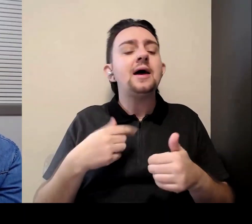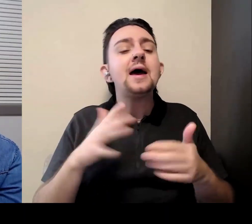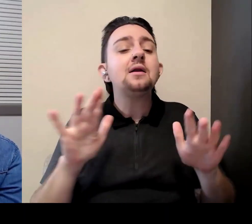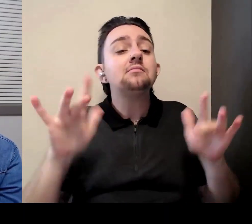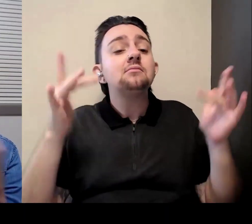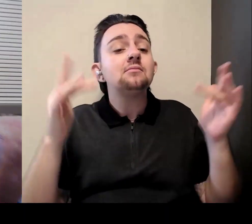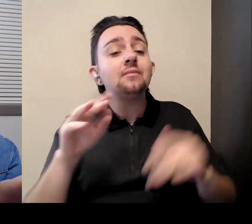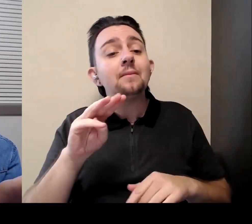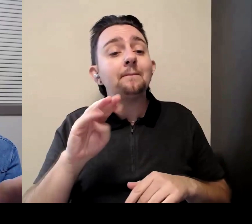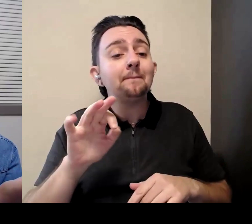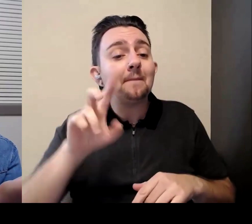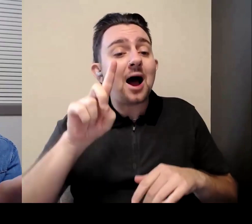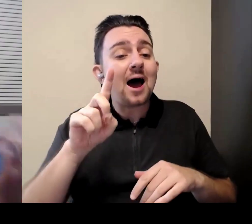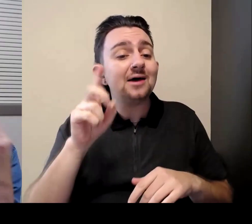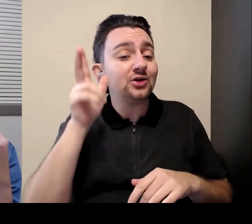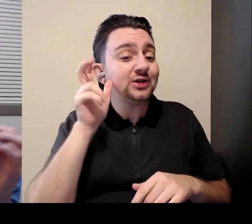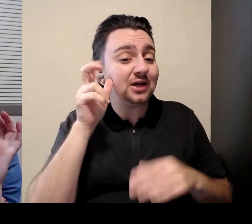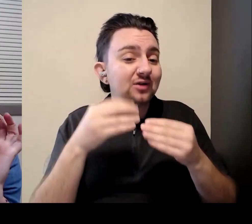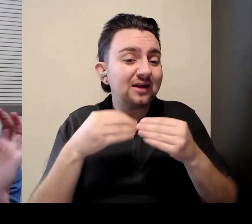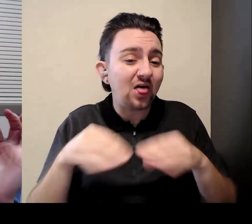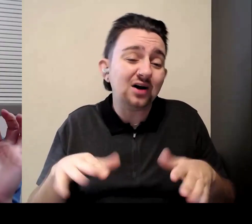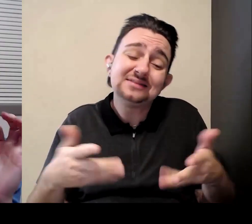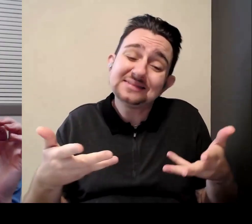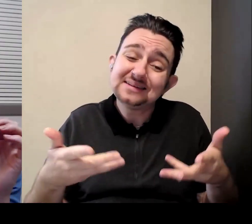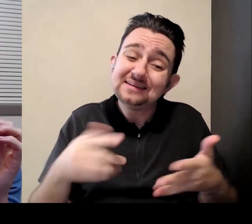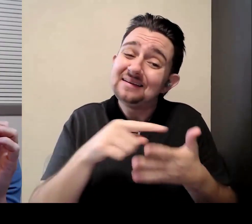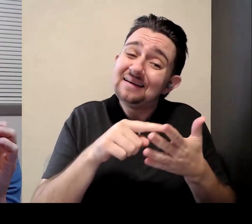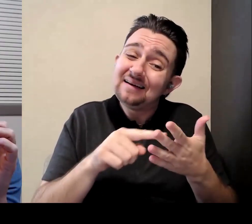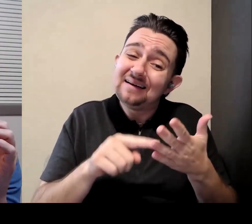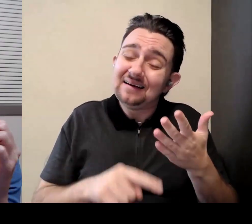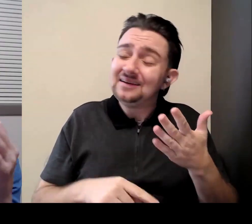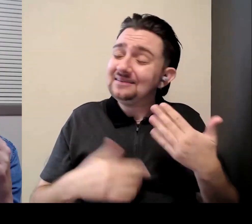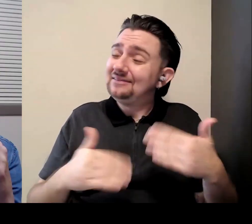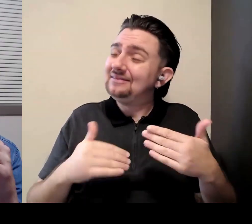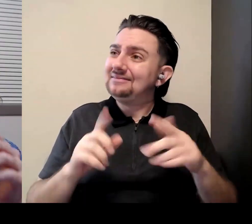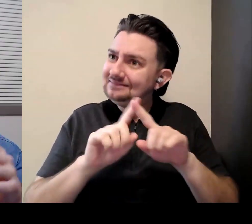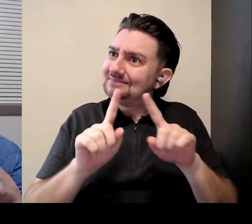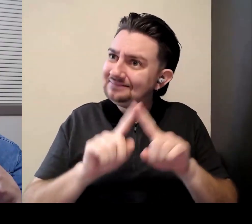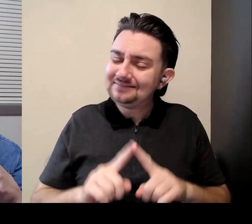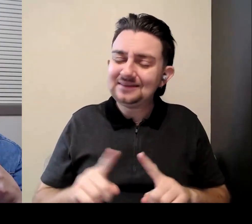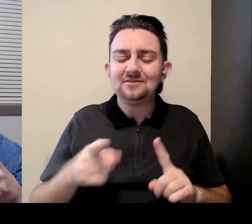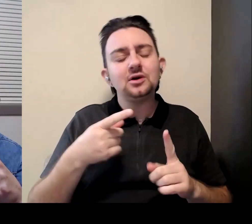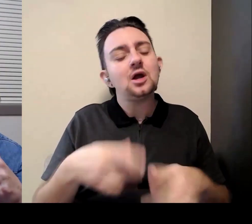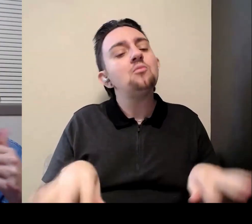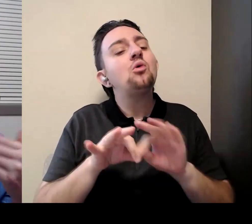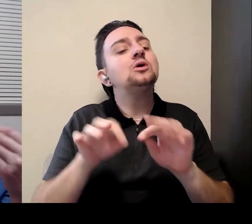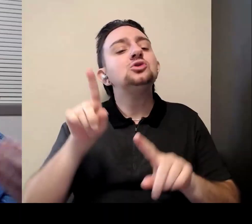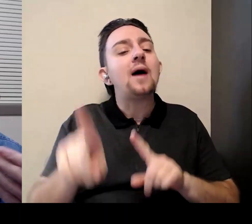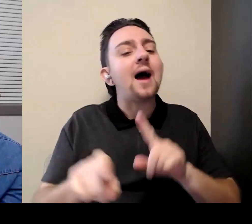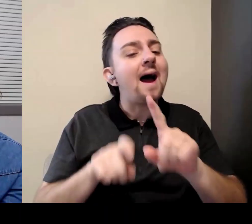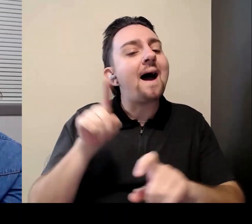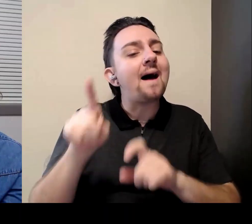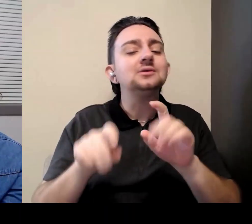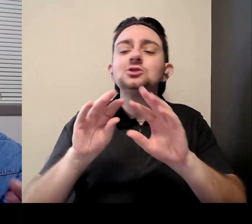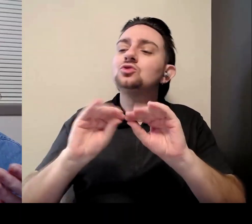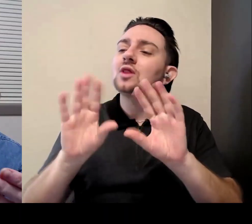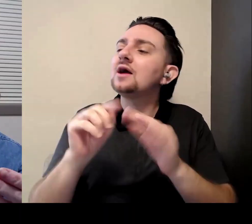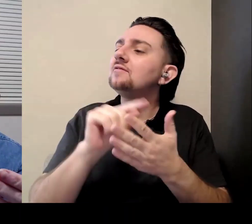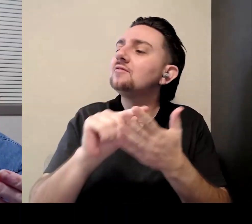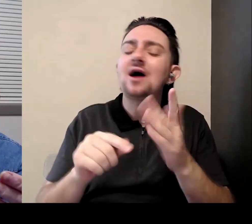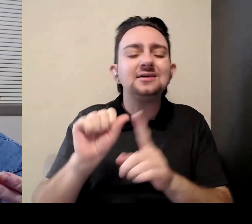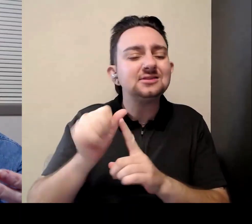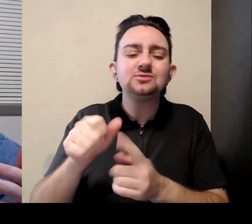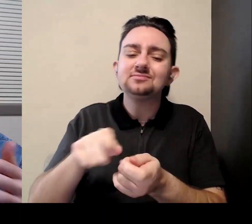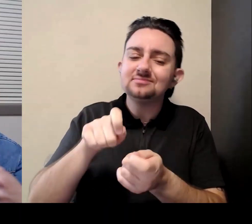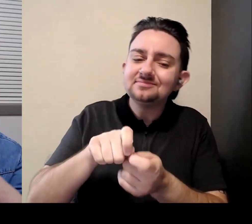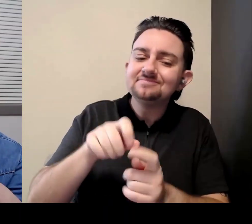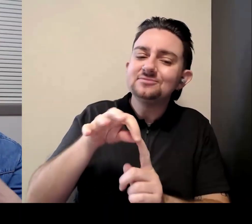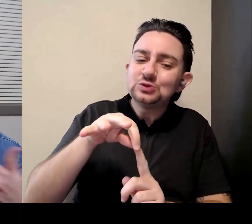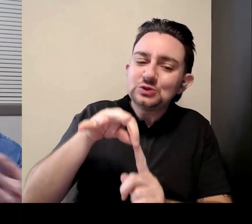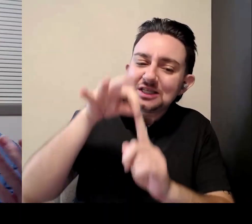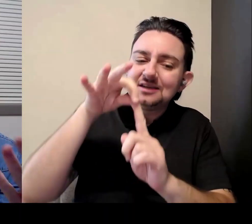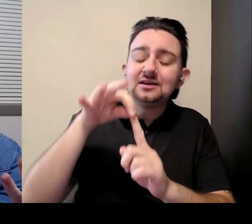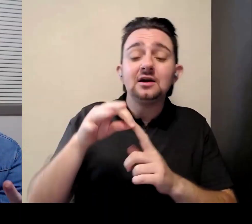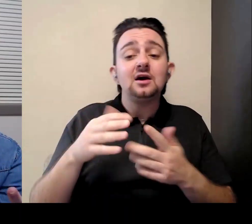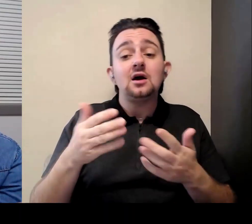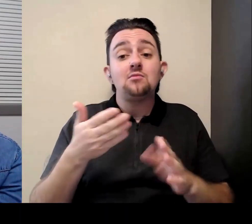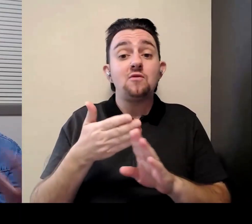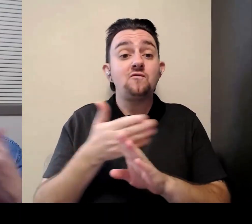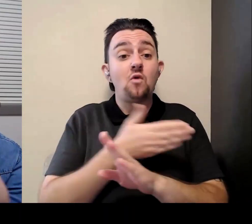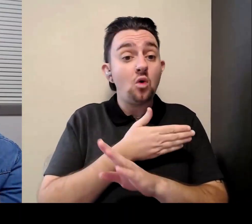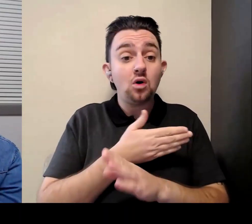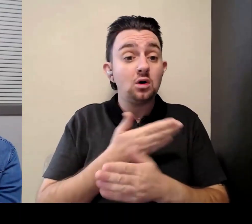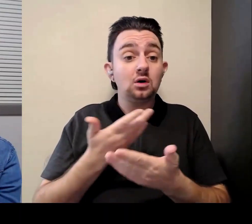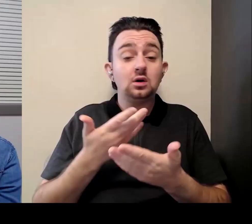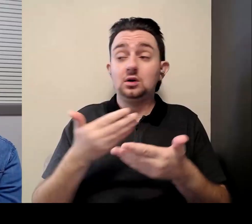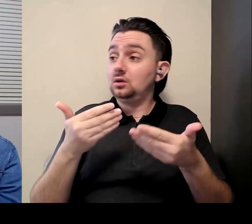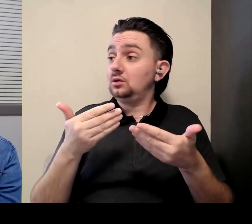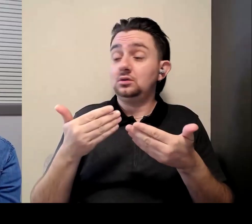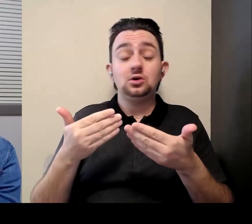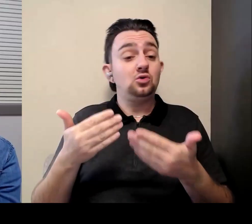And those are exactly the questions you want to be asking first because anything you're doing subsequent to answering those questions is dependent on the answers to those questions.